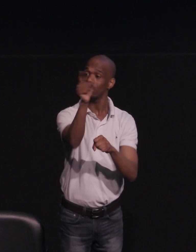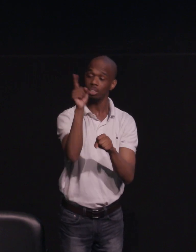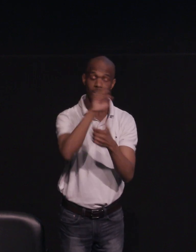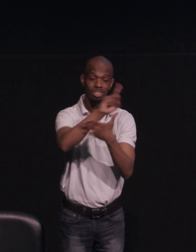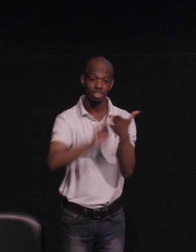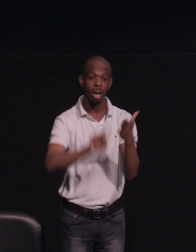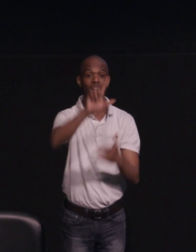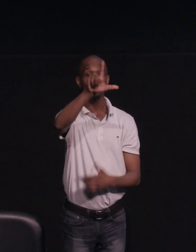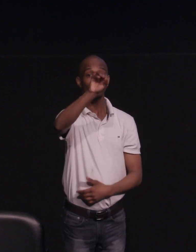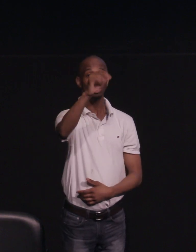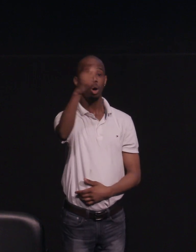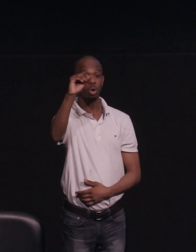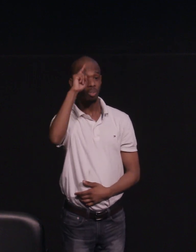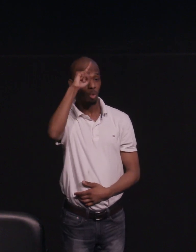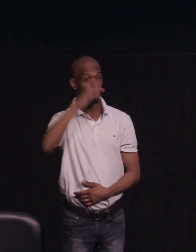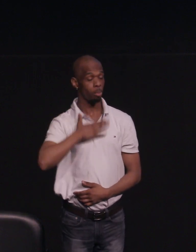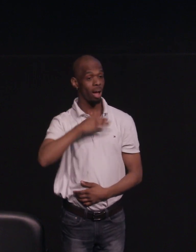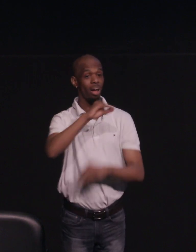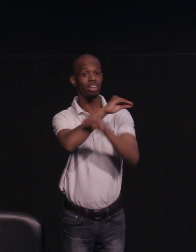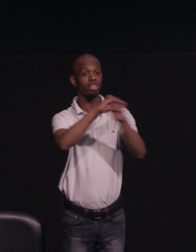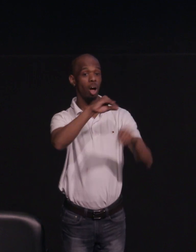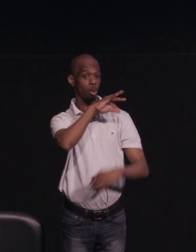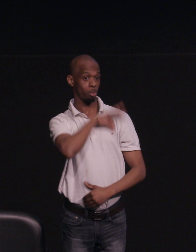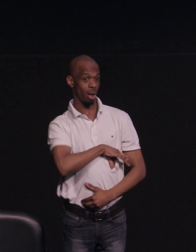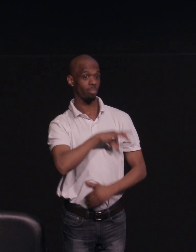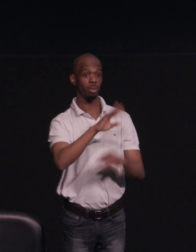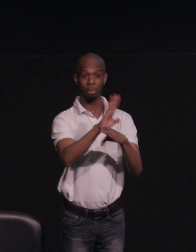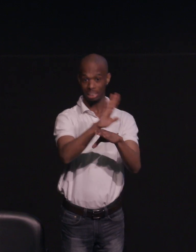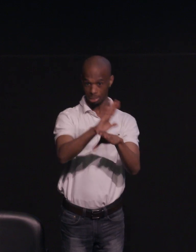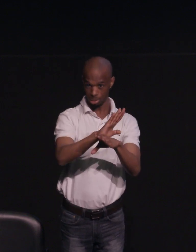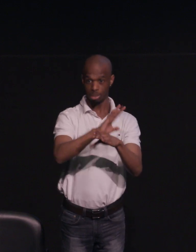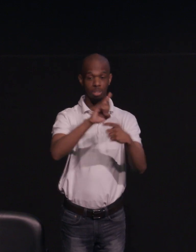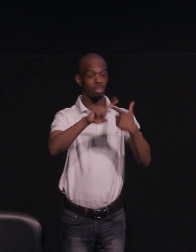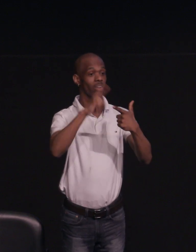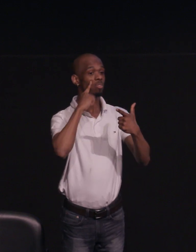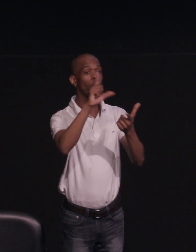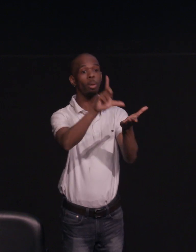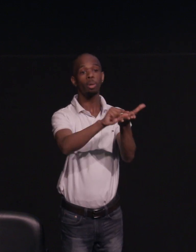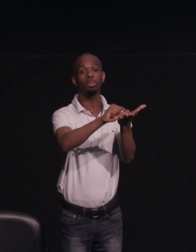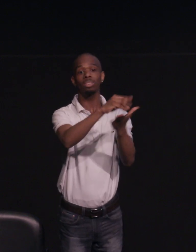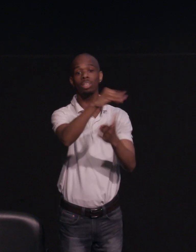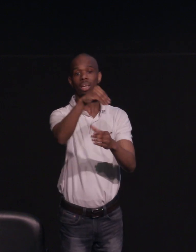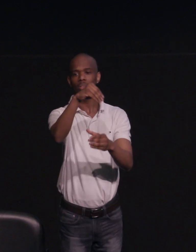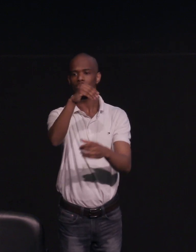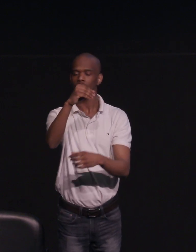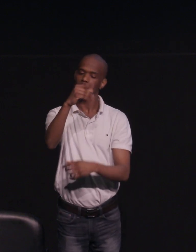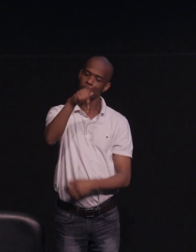He designed the logo for my publishing imprint, 4 Color Books, at Penguin Random House.